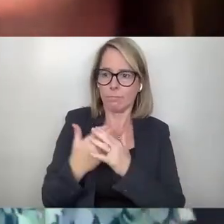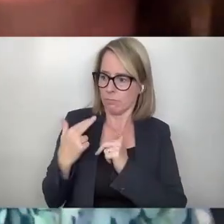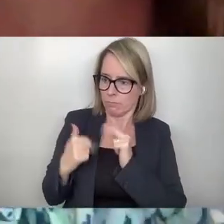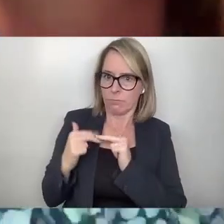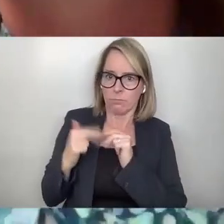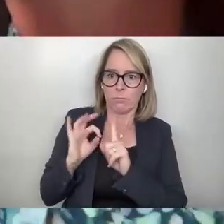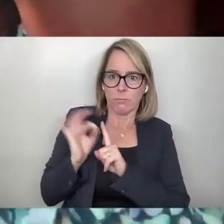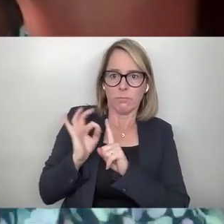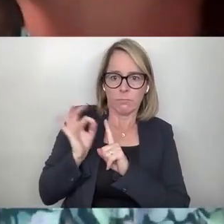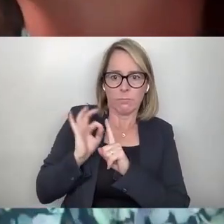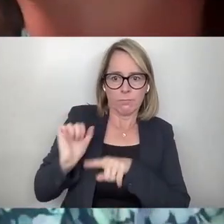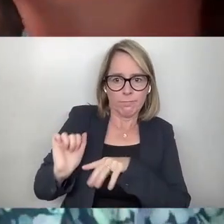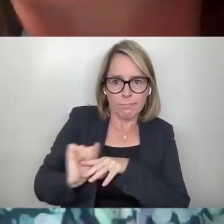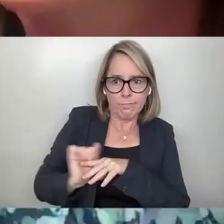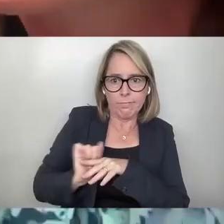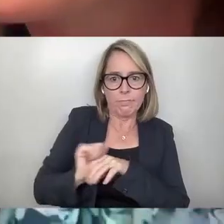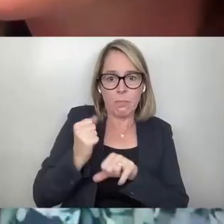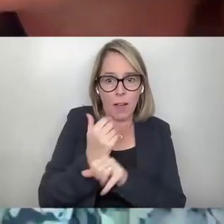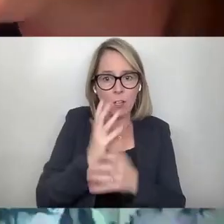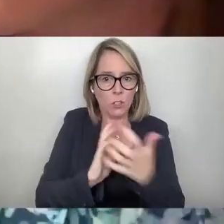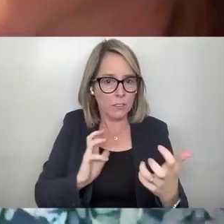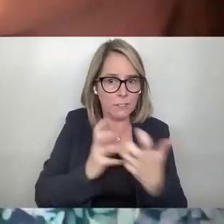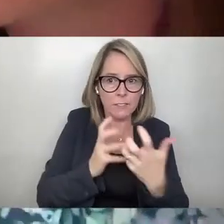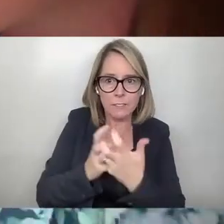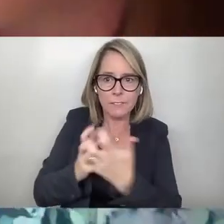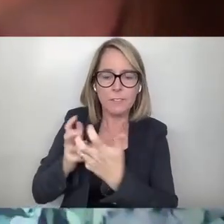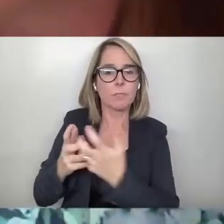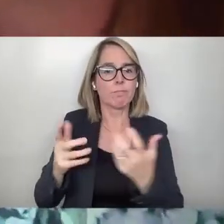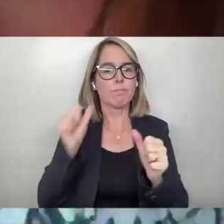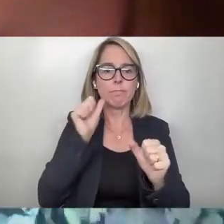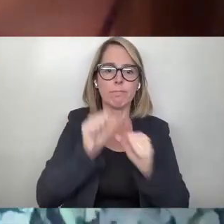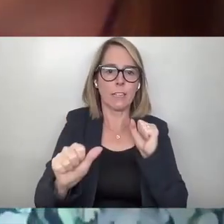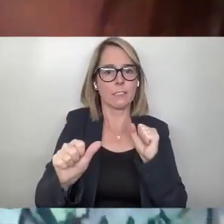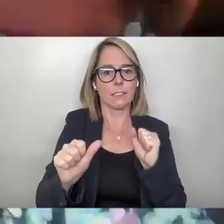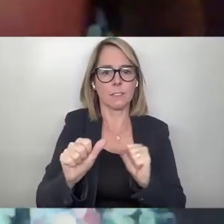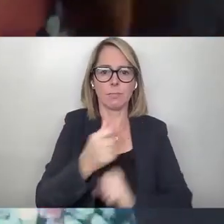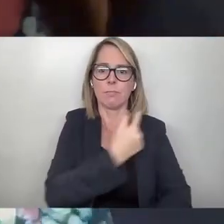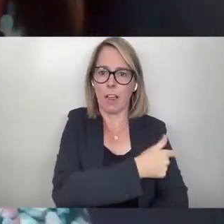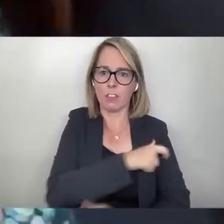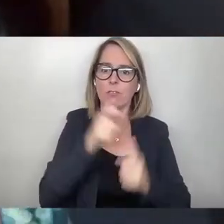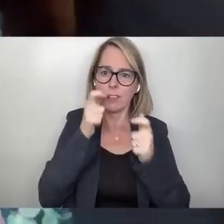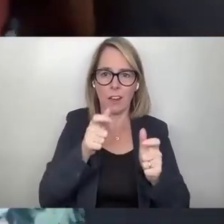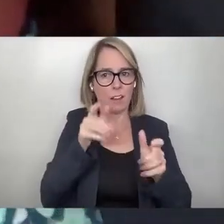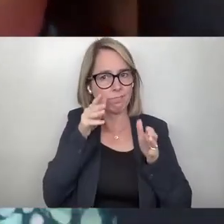person-centred to be able to really offer the best healthcare we can to our patients. Catrin: Absolutely. Cathy: Thank you.